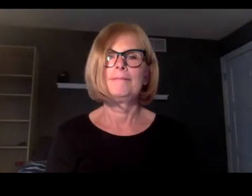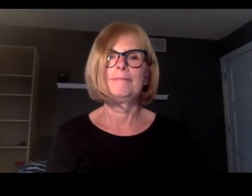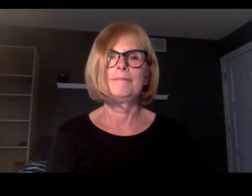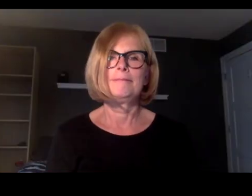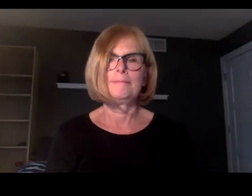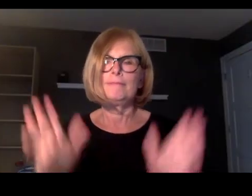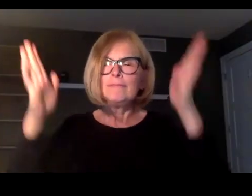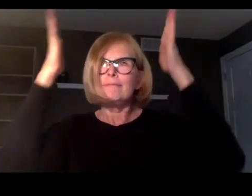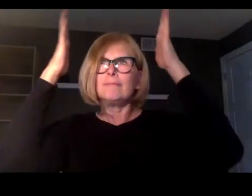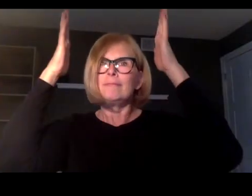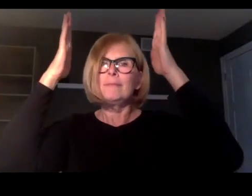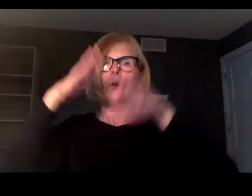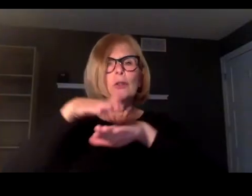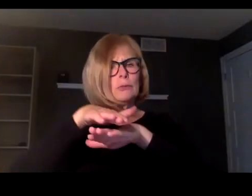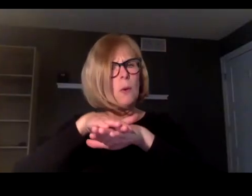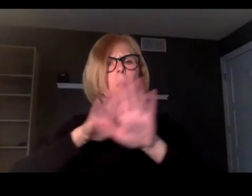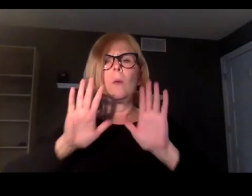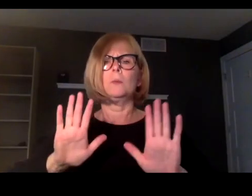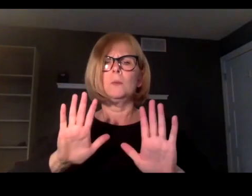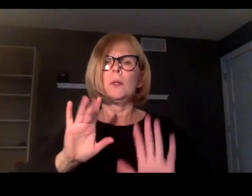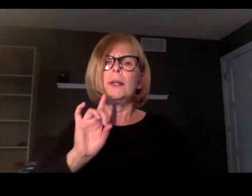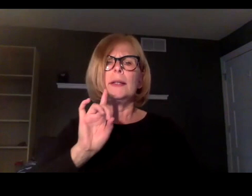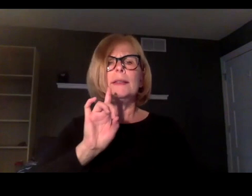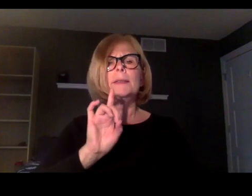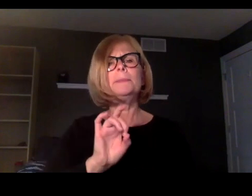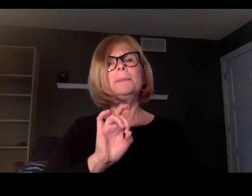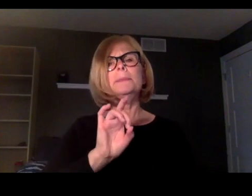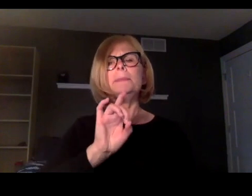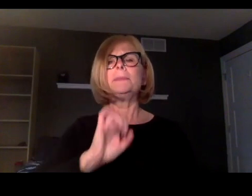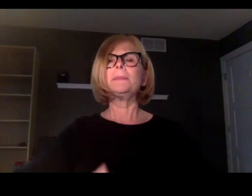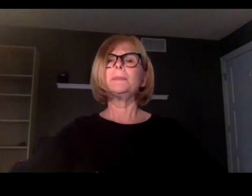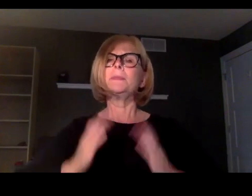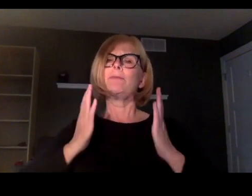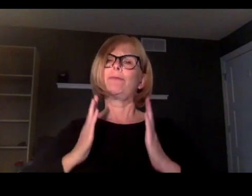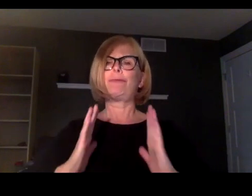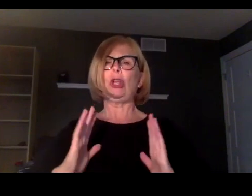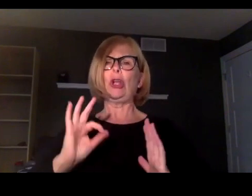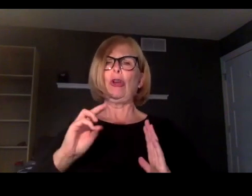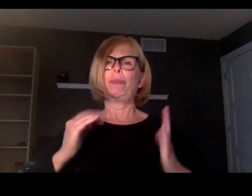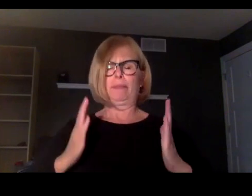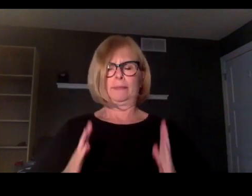And slowly, slowly, he walked back to town calling,